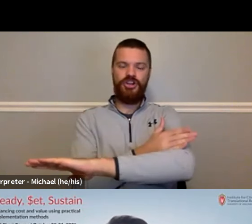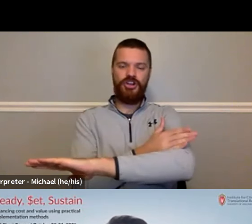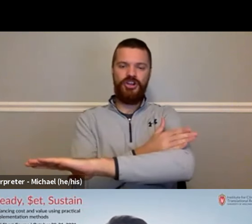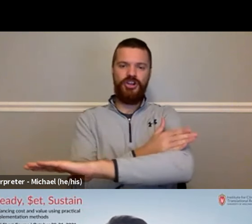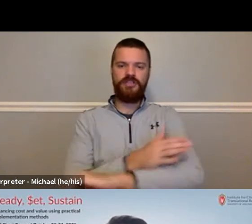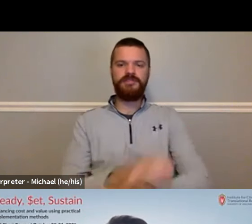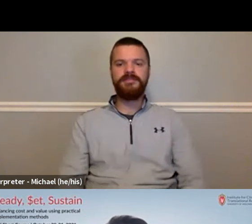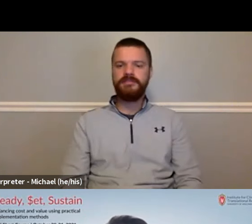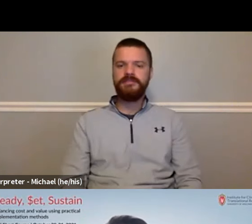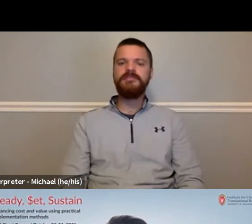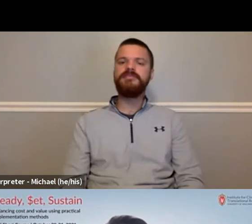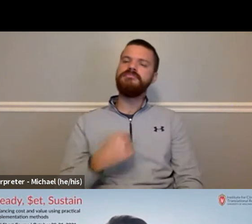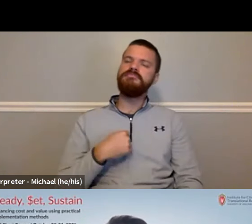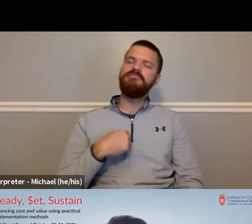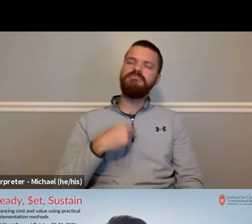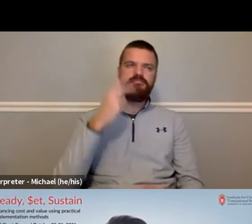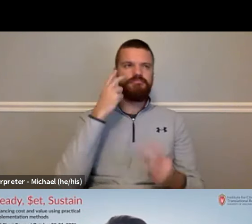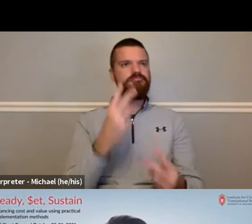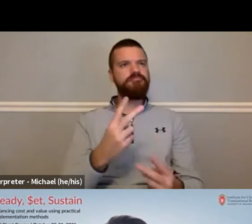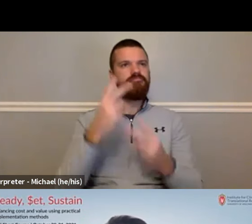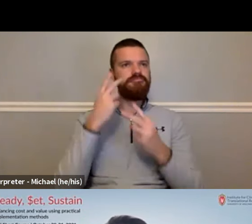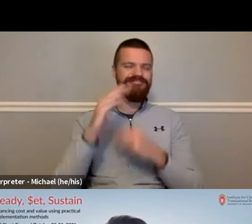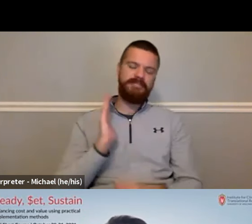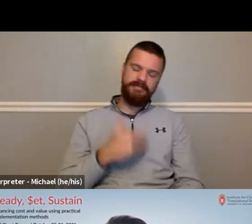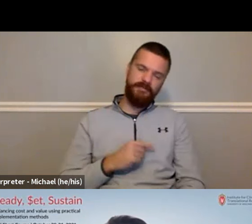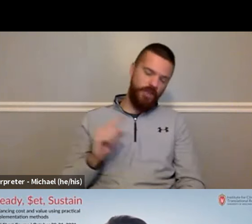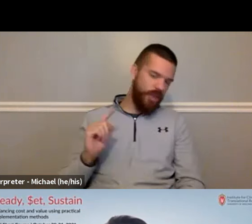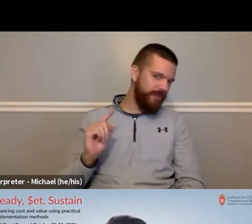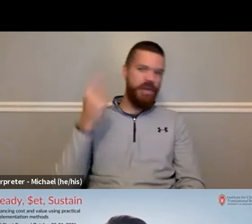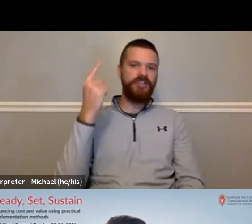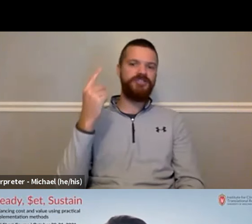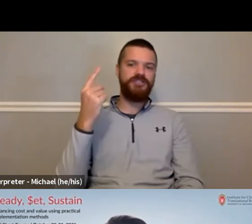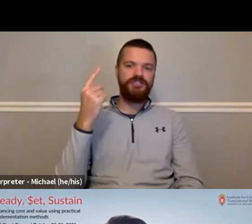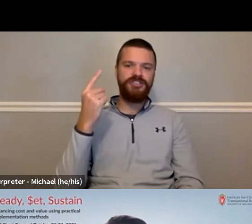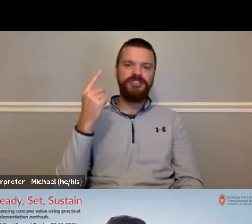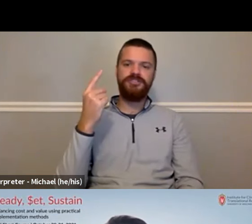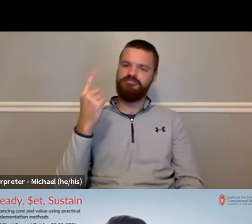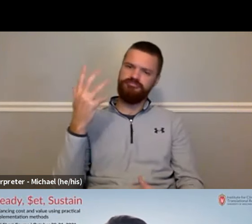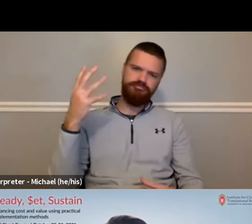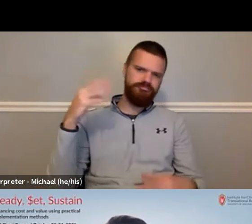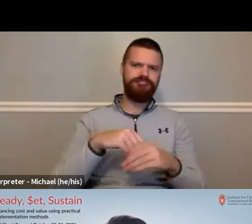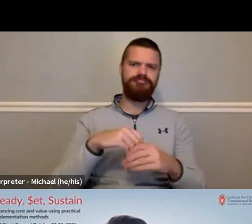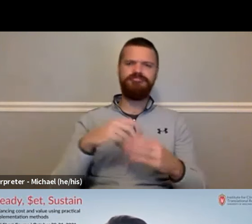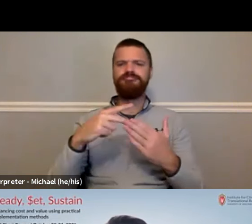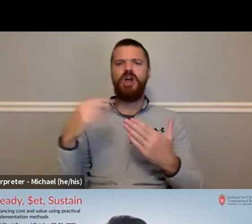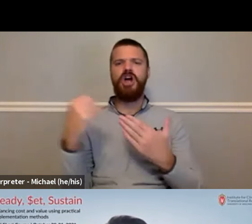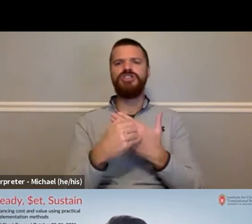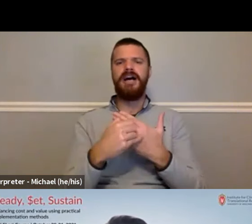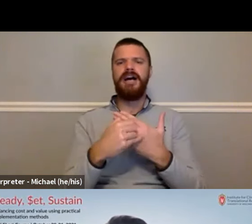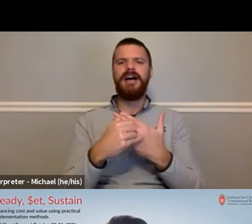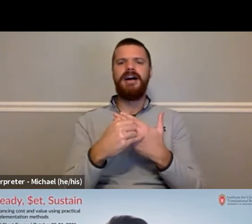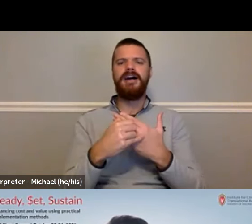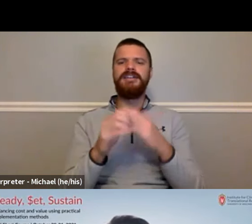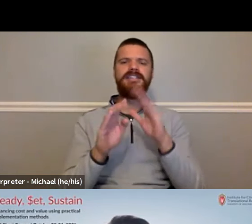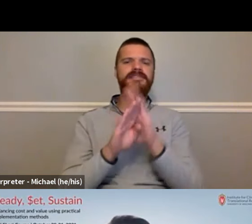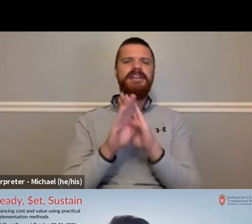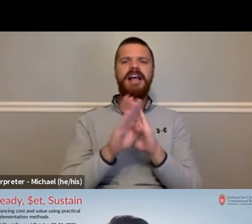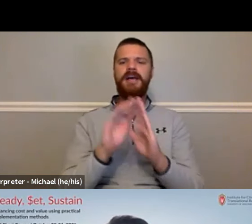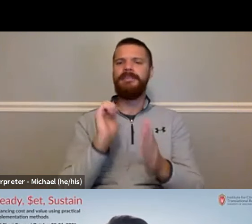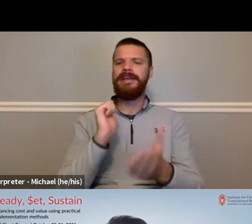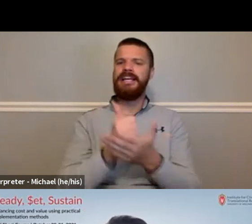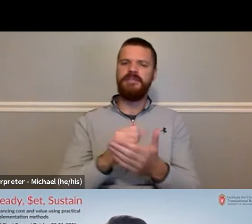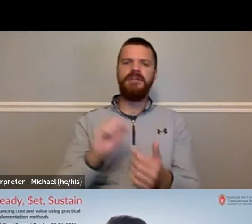Michelle Chui: When I look back on our very first when we first engaged in the project to implement to develop the intervention at Chaco you know.